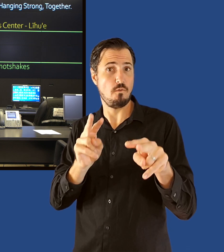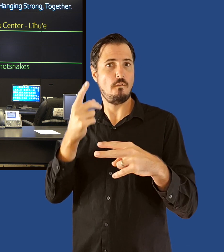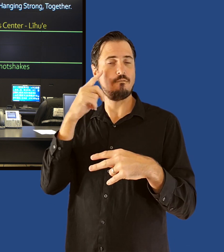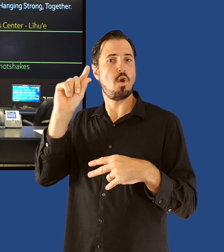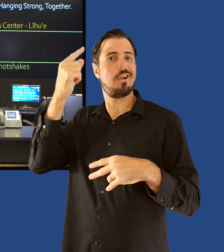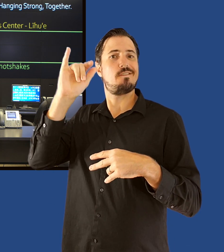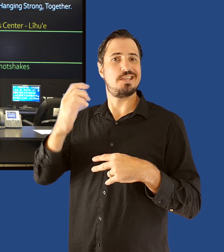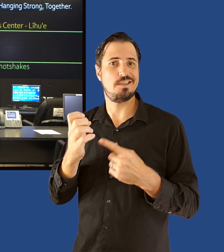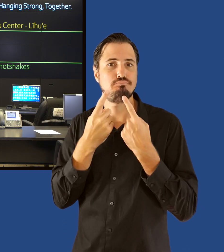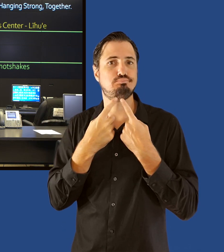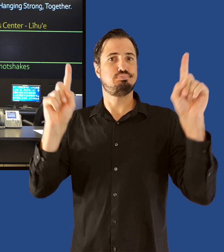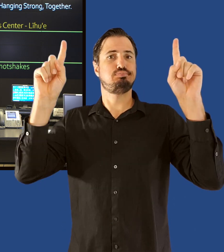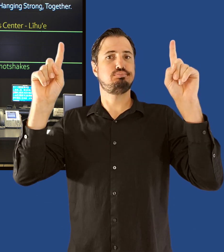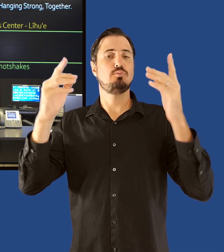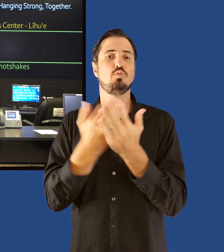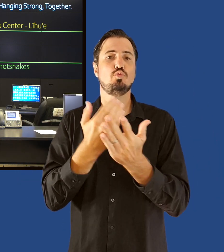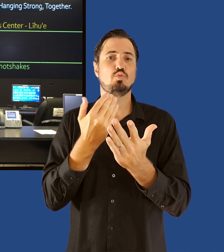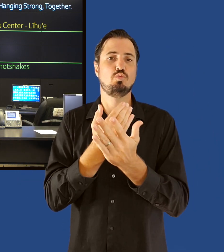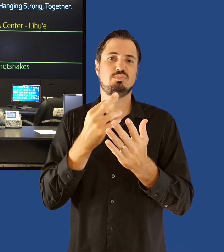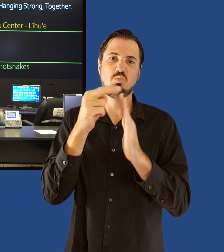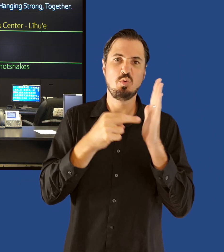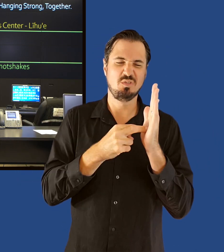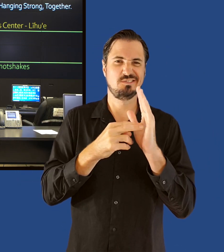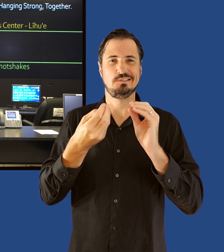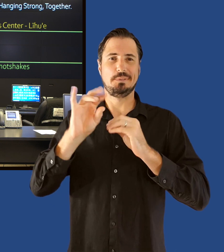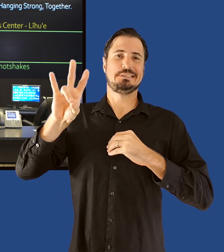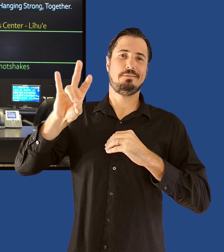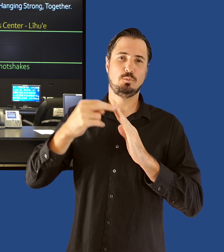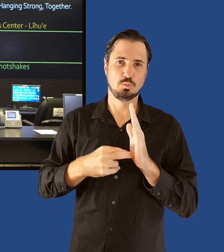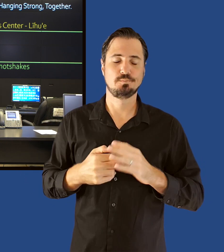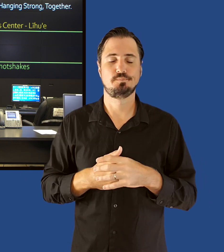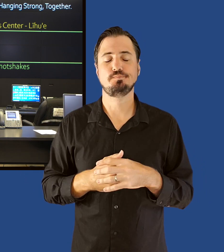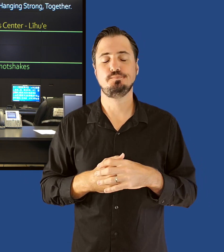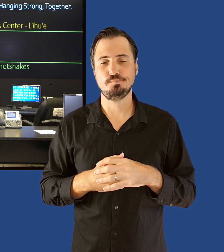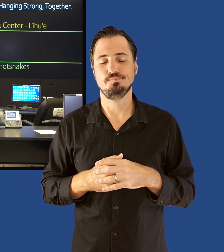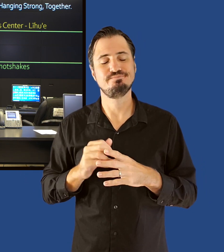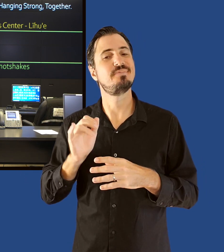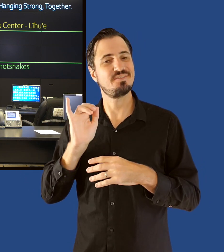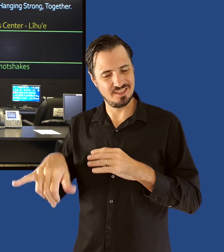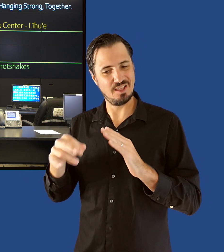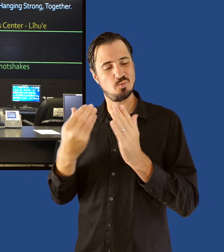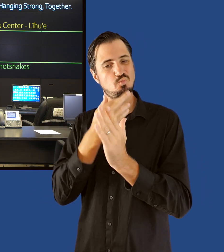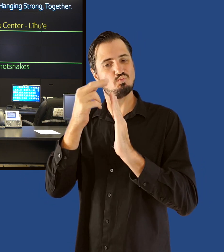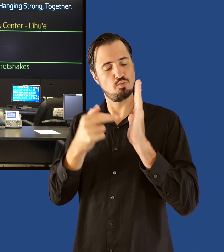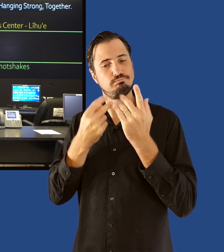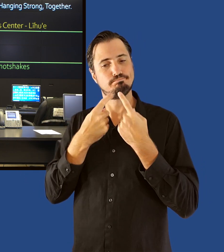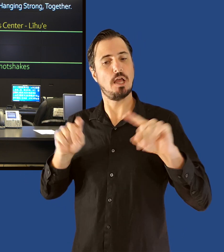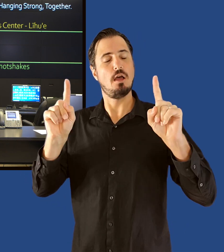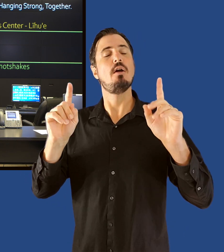which specified the conditional reopening of a number of businesses, non-profits, and services as of tomorrow, May 7.